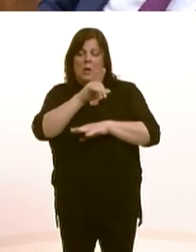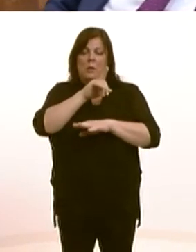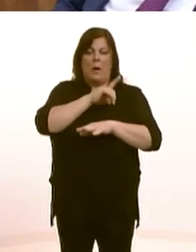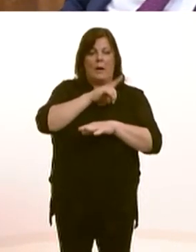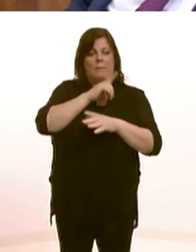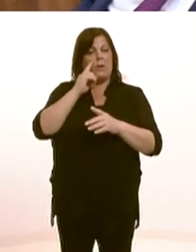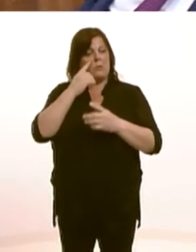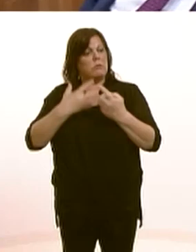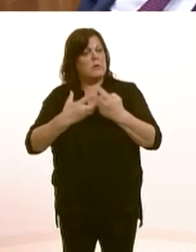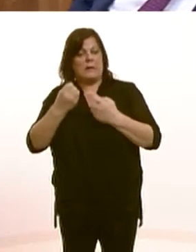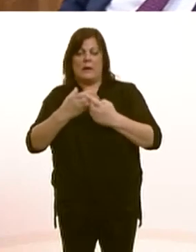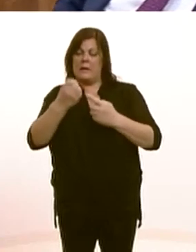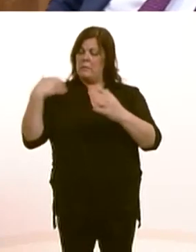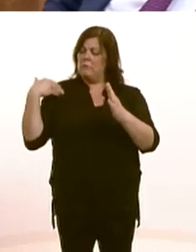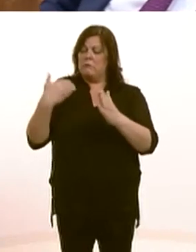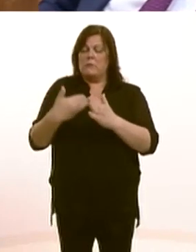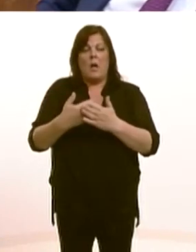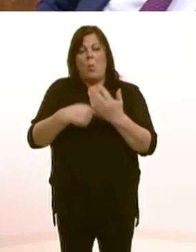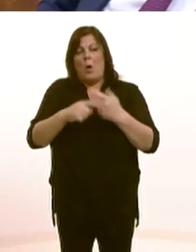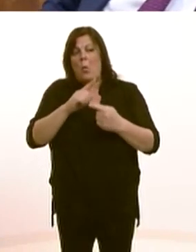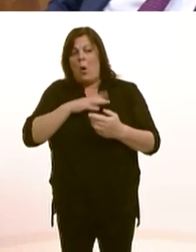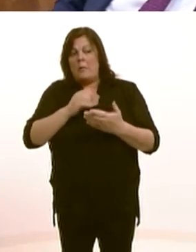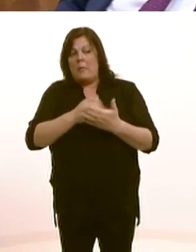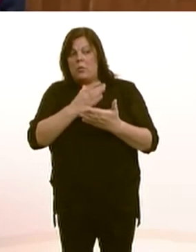sure that more and more money is kept locally.